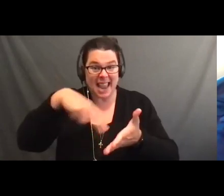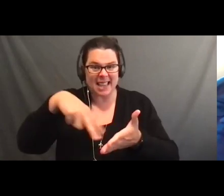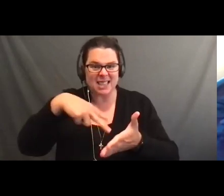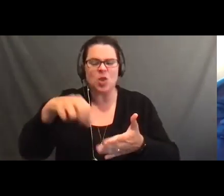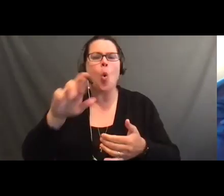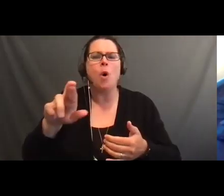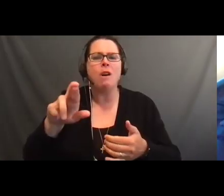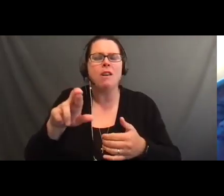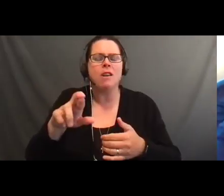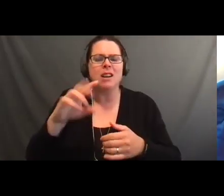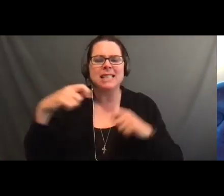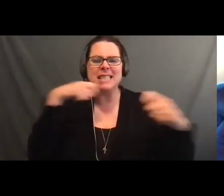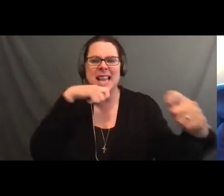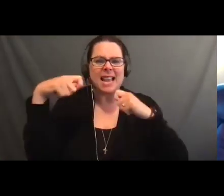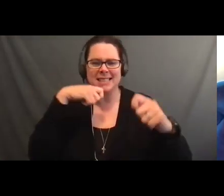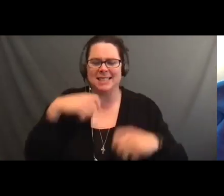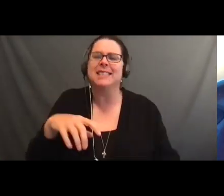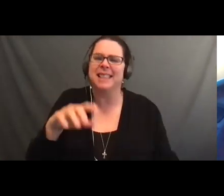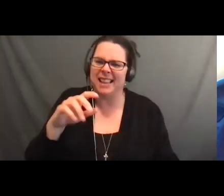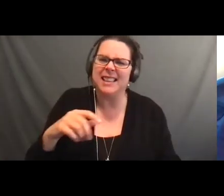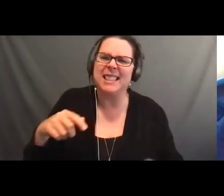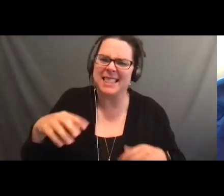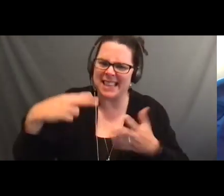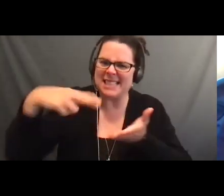Zack: Floss dance.